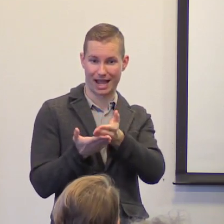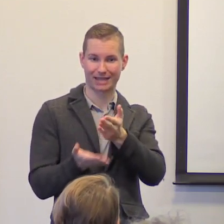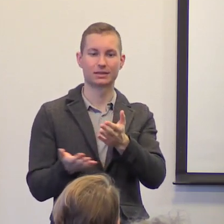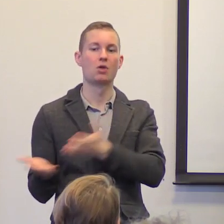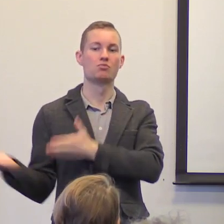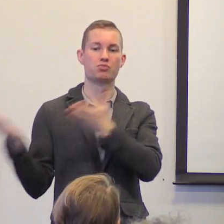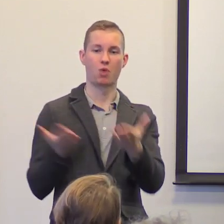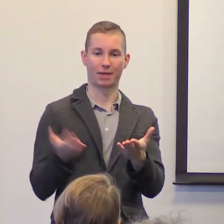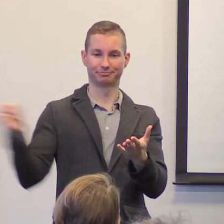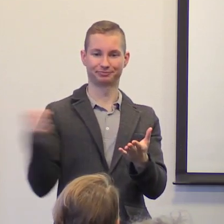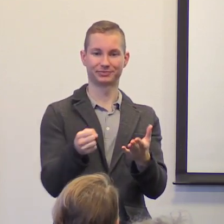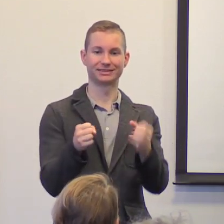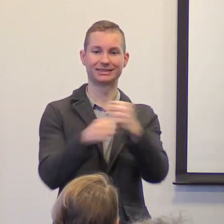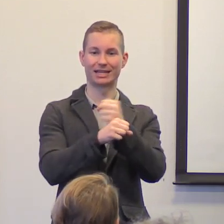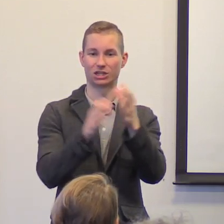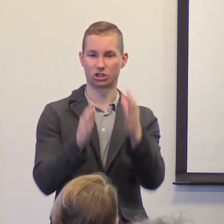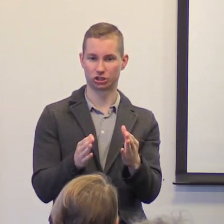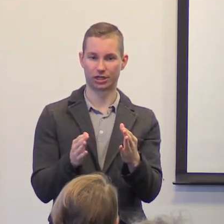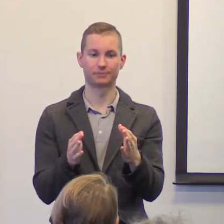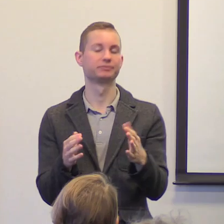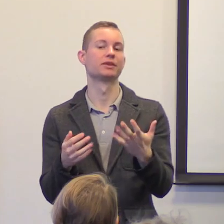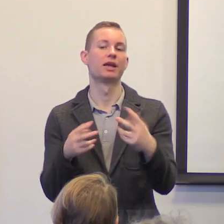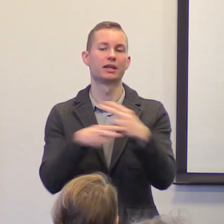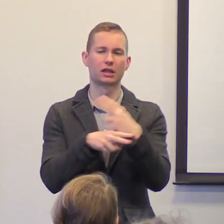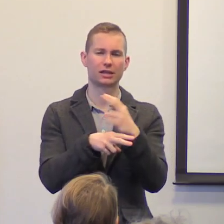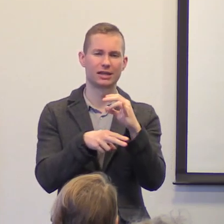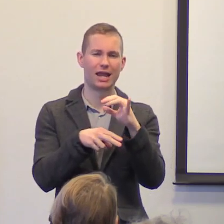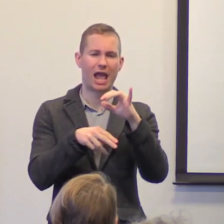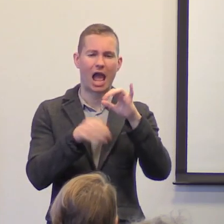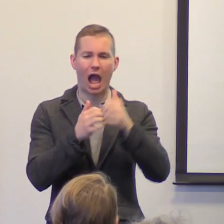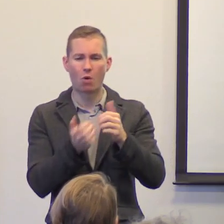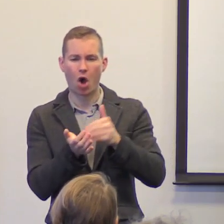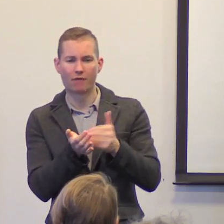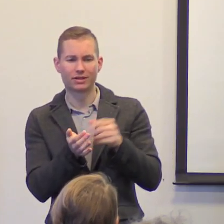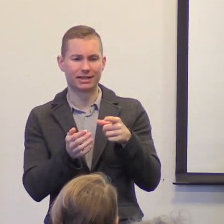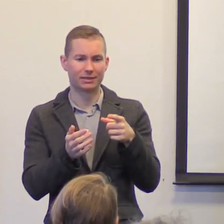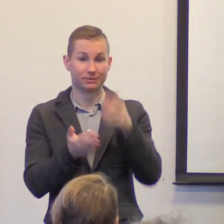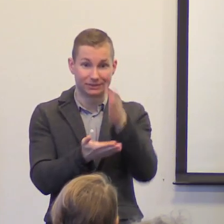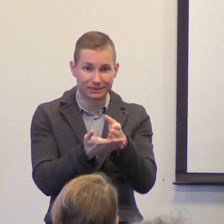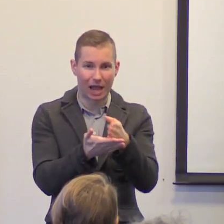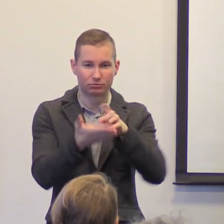of his being stopped that often in that period of time, if these searches are truly random